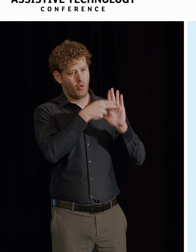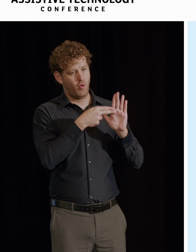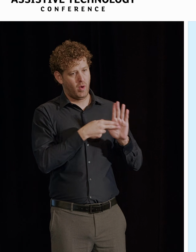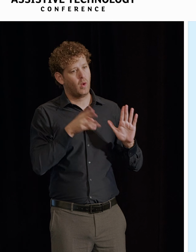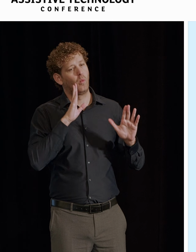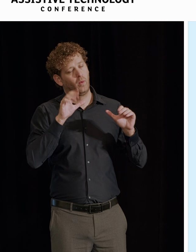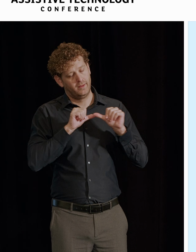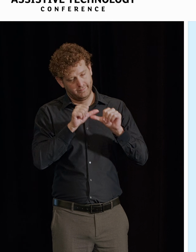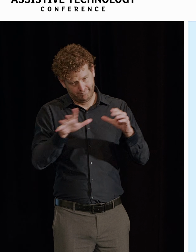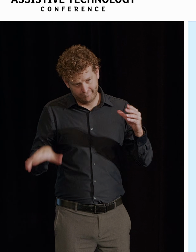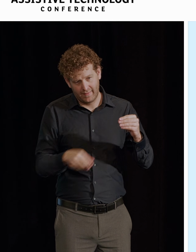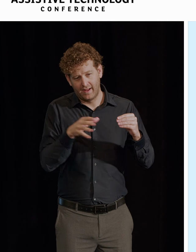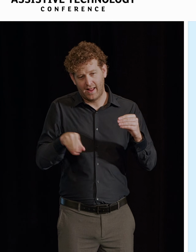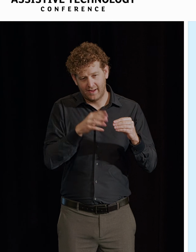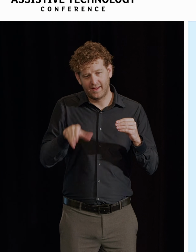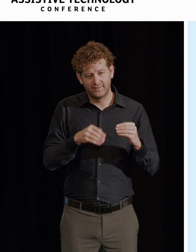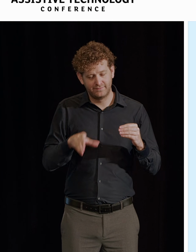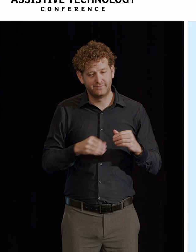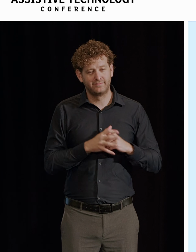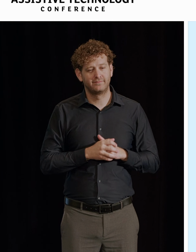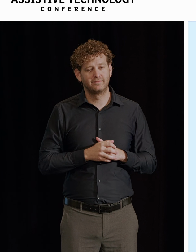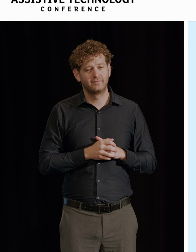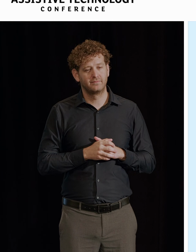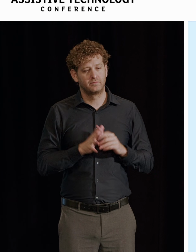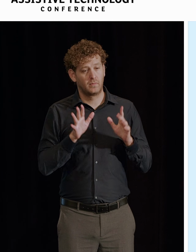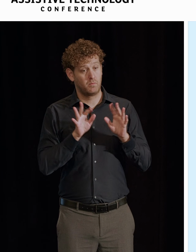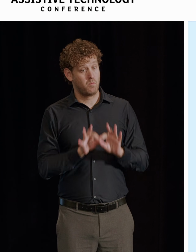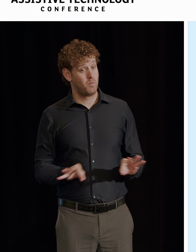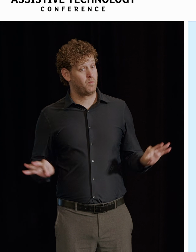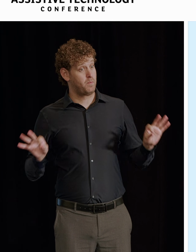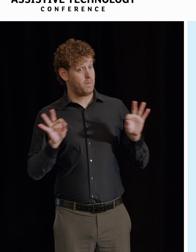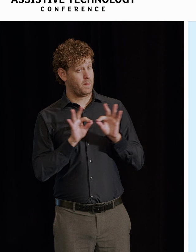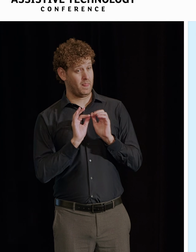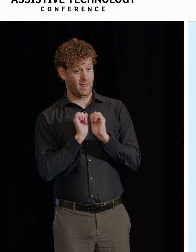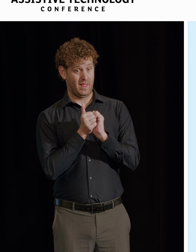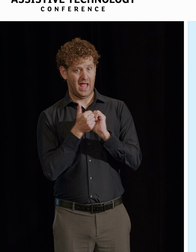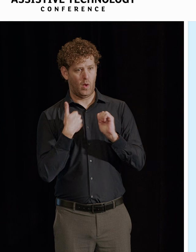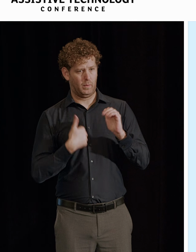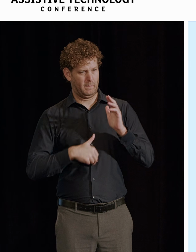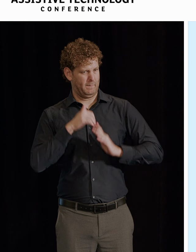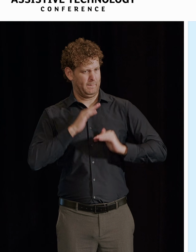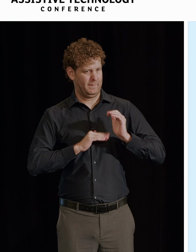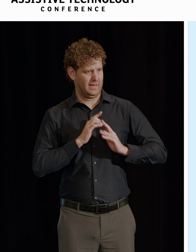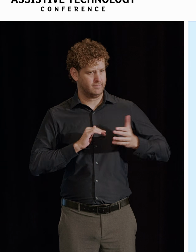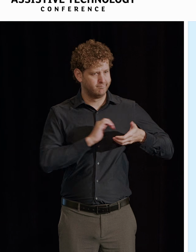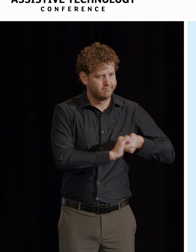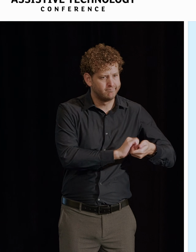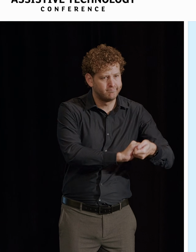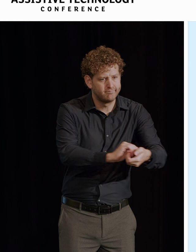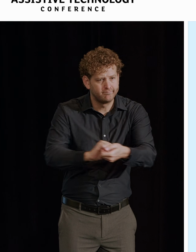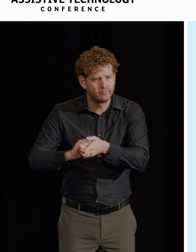So a crucial part of building with the community is also addressing the disability data desert.